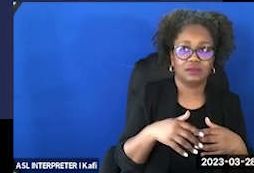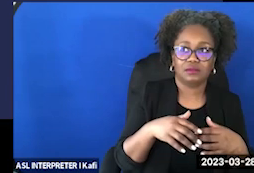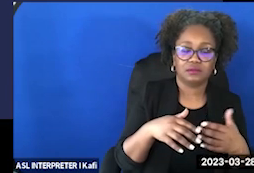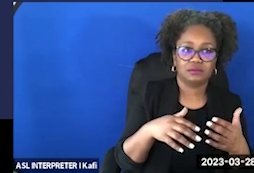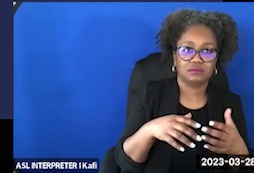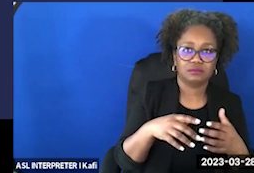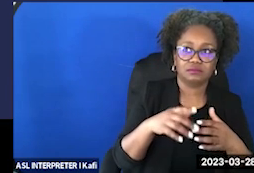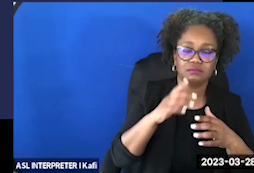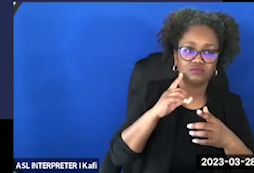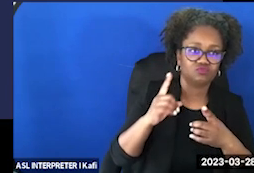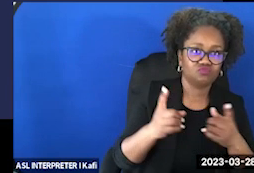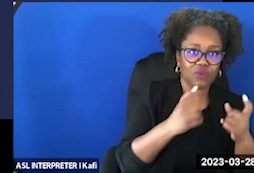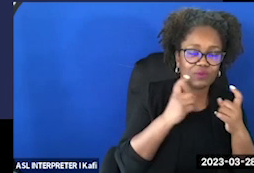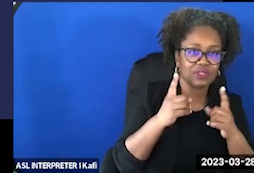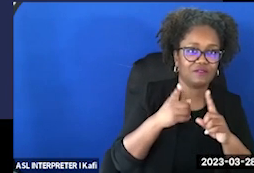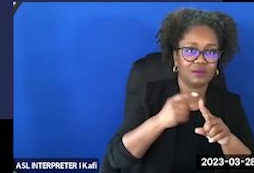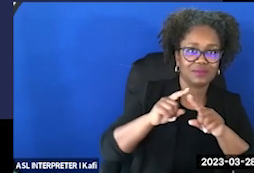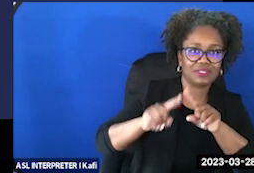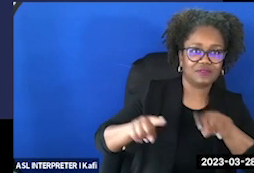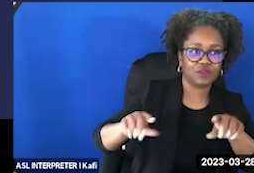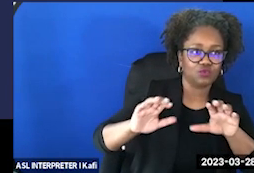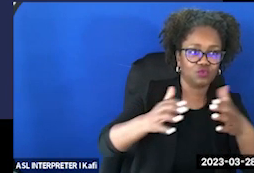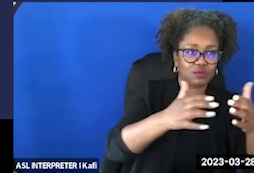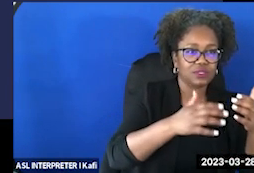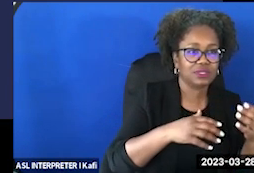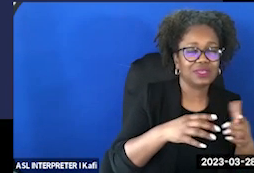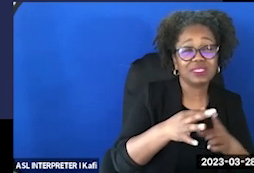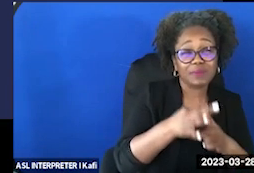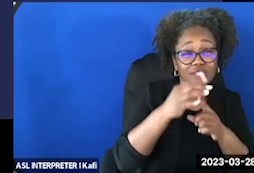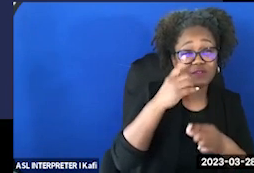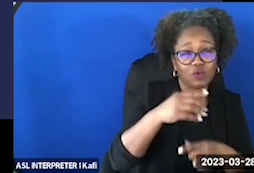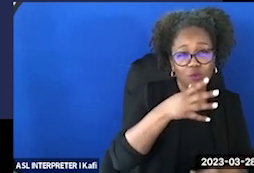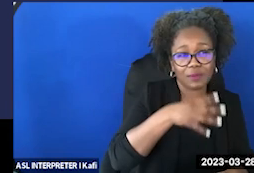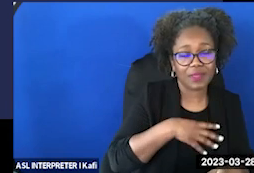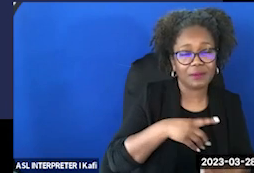Debbie Stine, Science & Technology Policy Academy: And so every policy. Debbie Stine, Science & Technology Policy Academy: you know, from the top down.